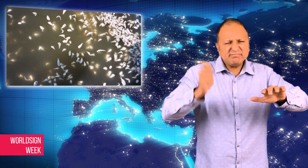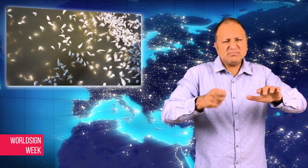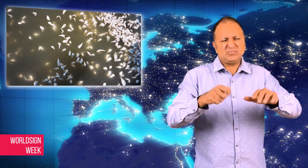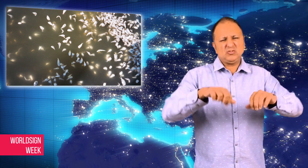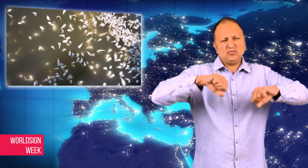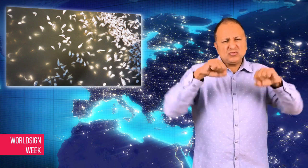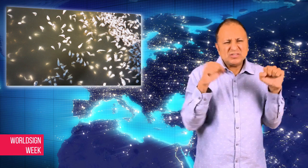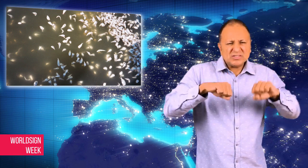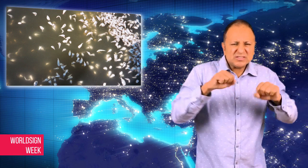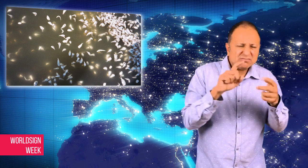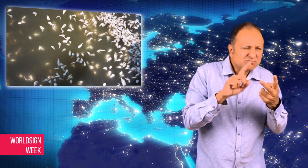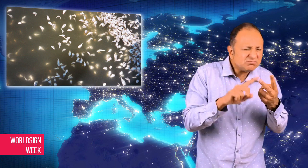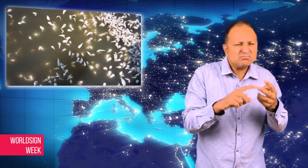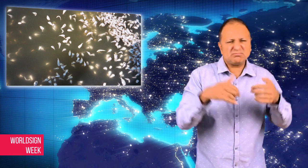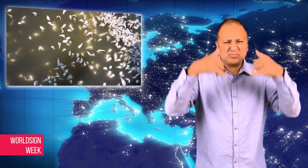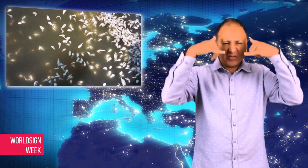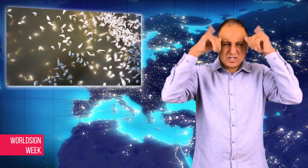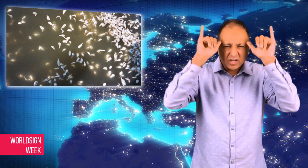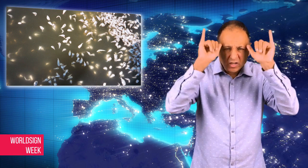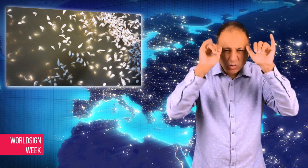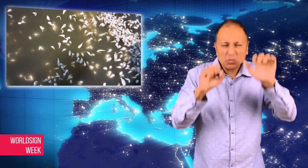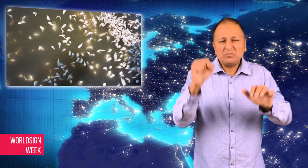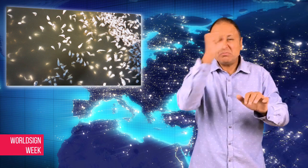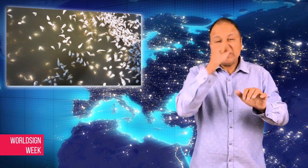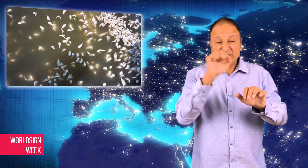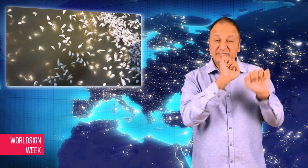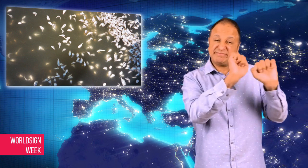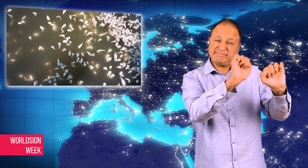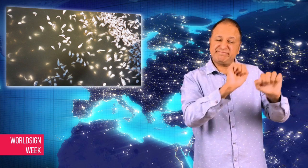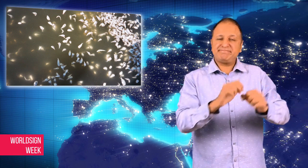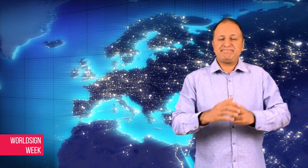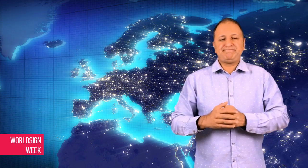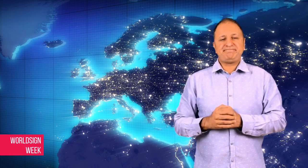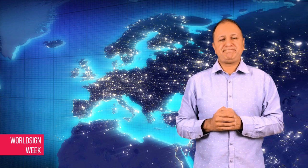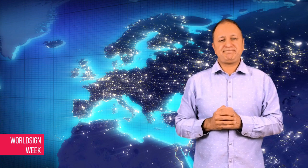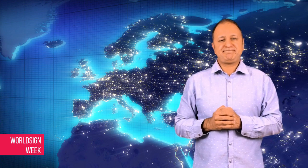of chicken, beef and pork.